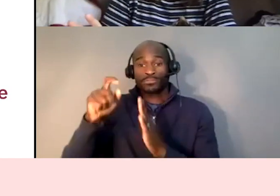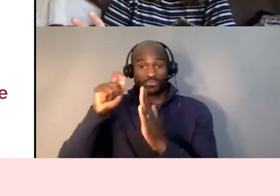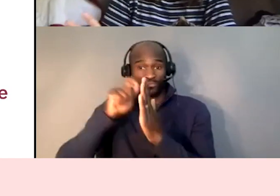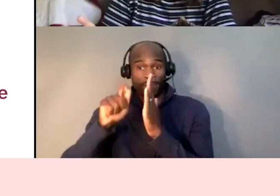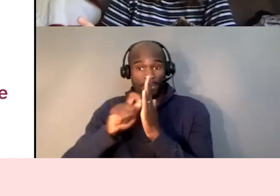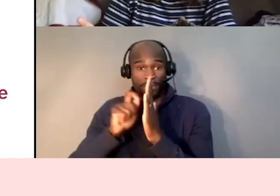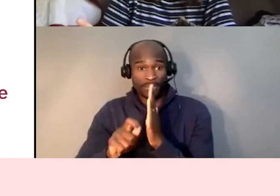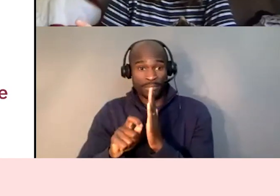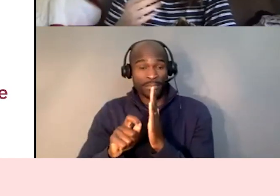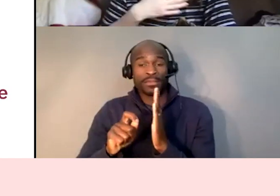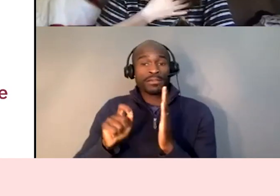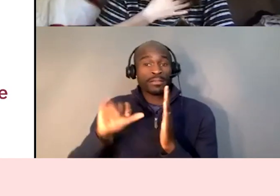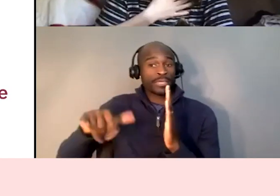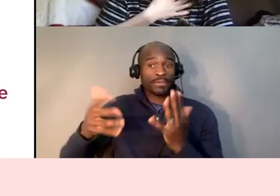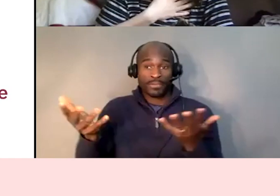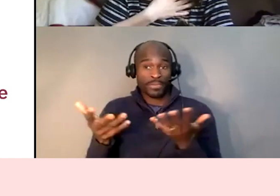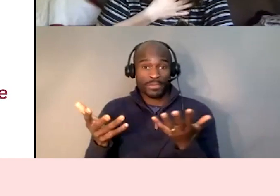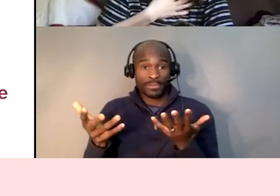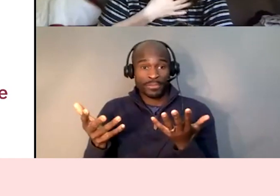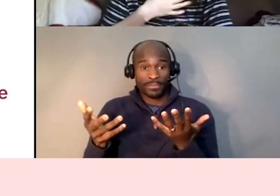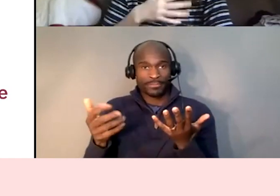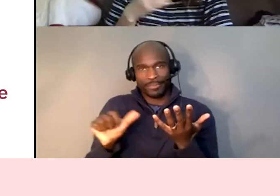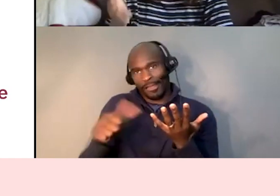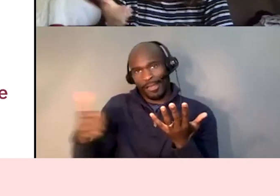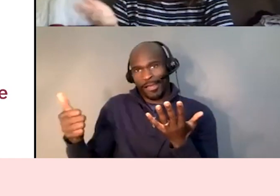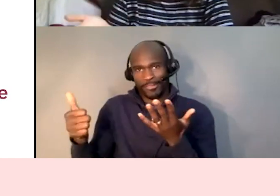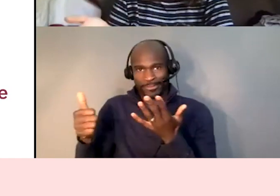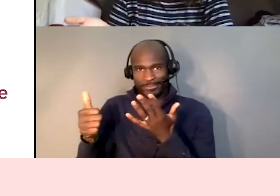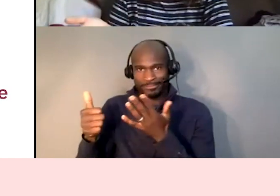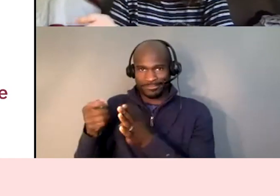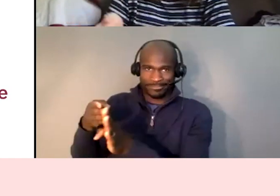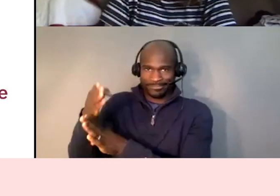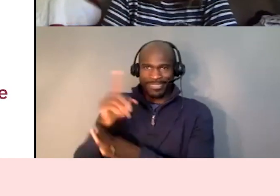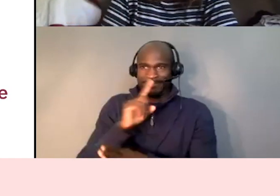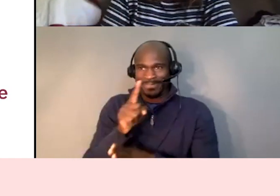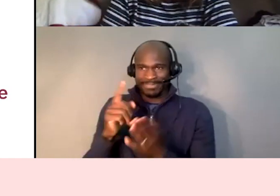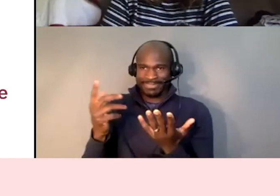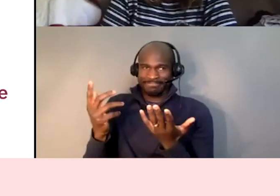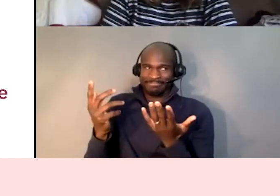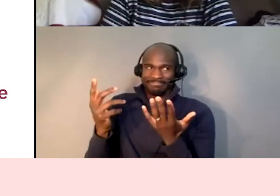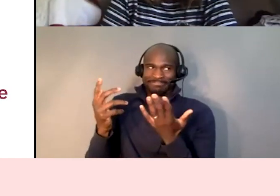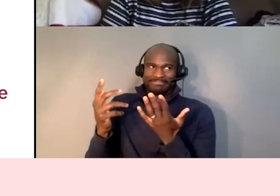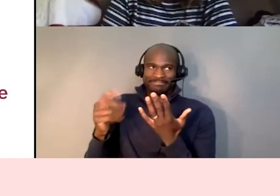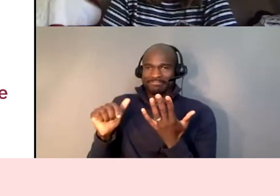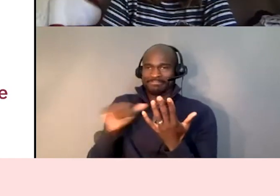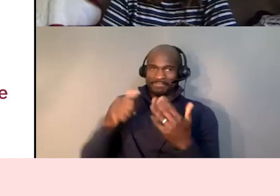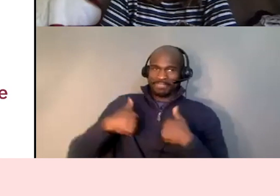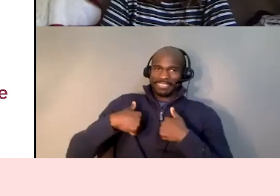field that I don't do because it's a little beyond me but UX writing is very particularly